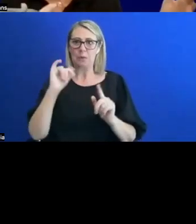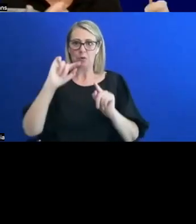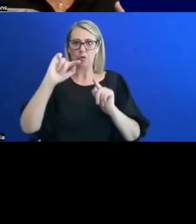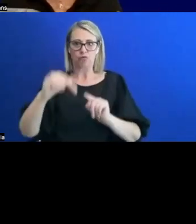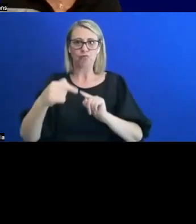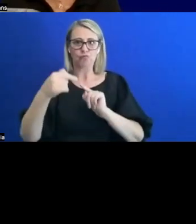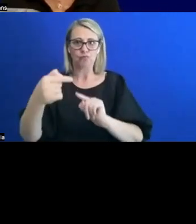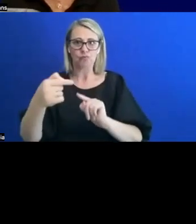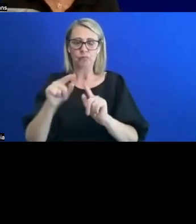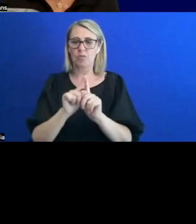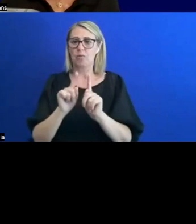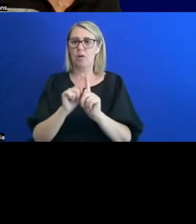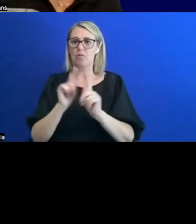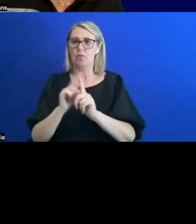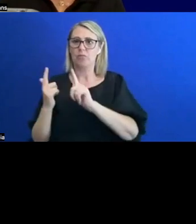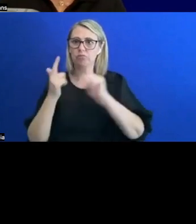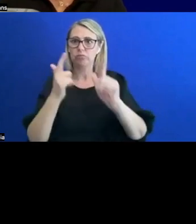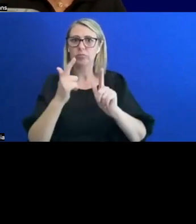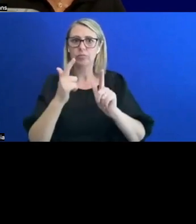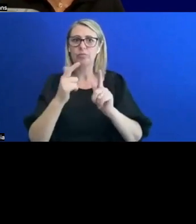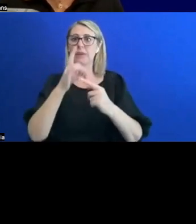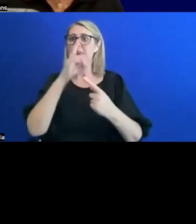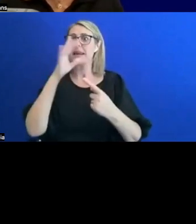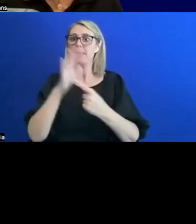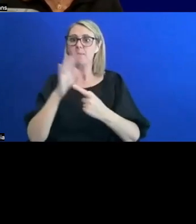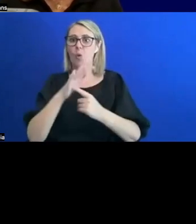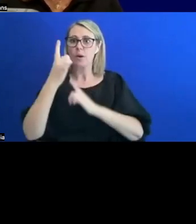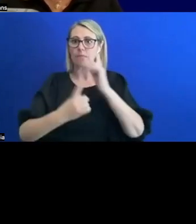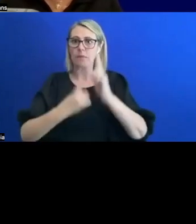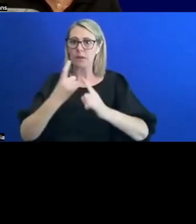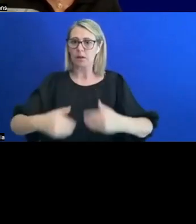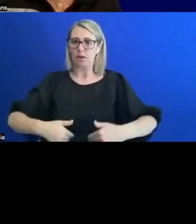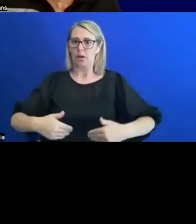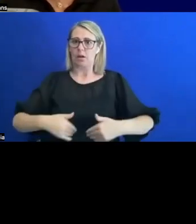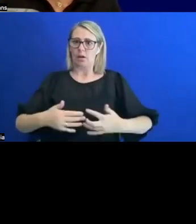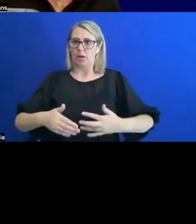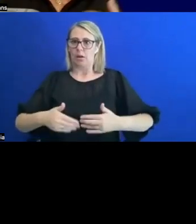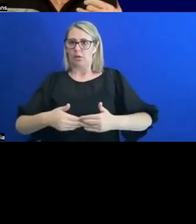attending an important meeting, your stomach may flutter, your heart may beat quickly and you may